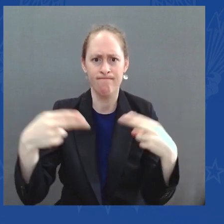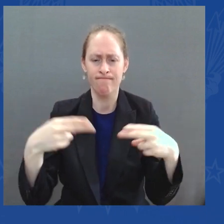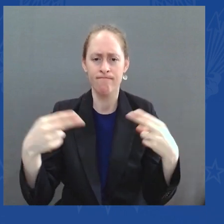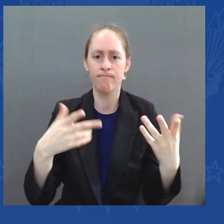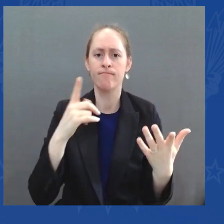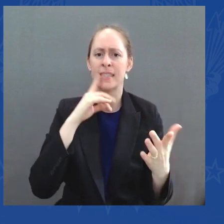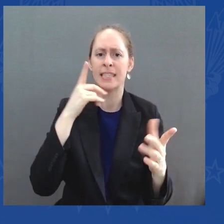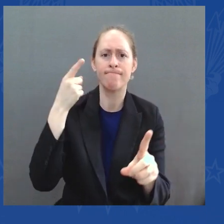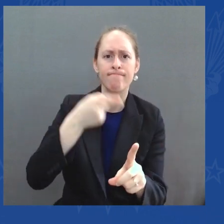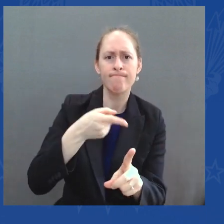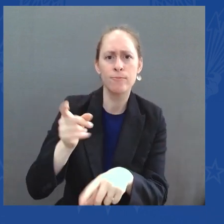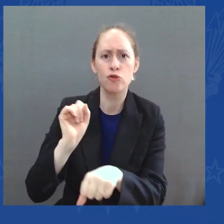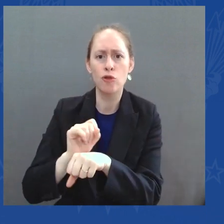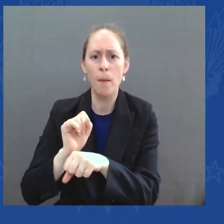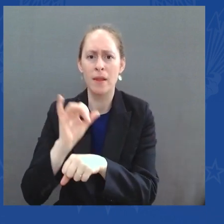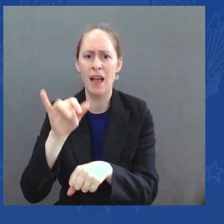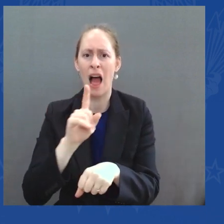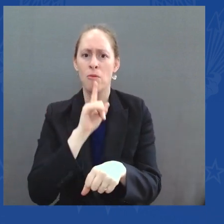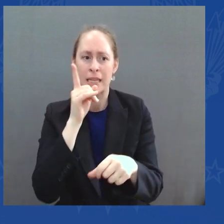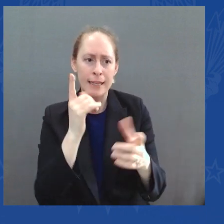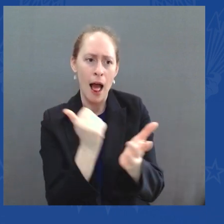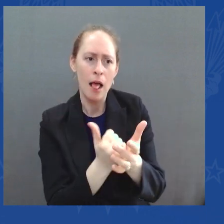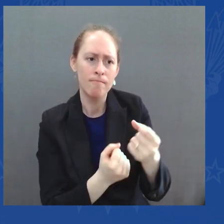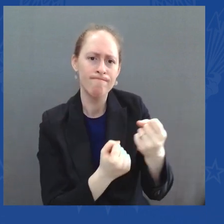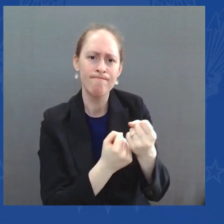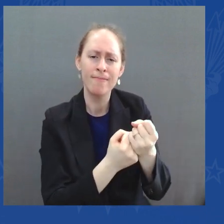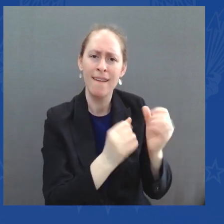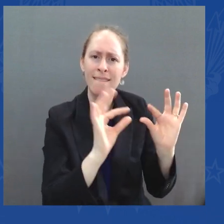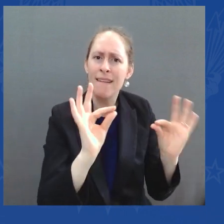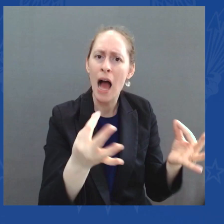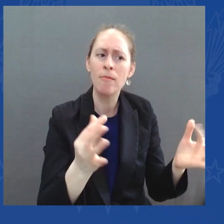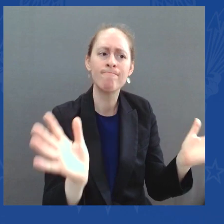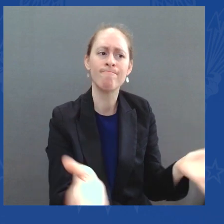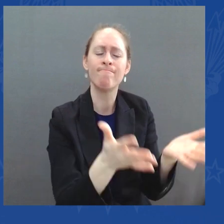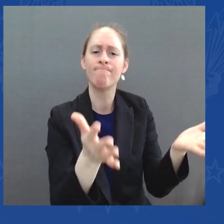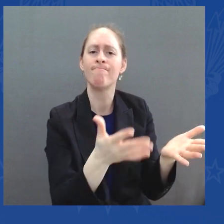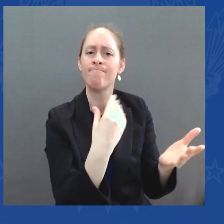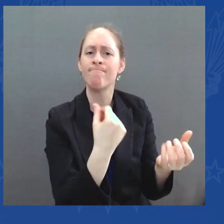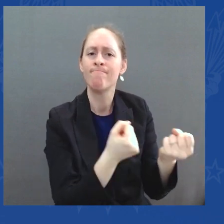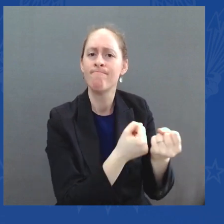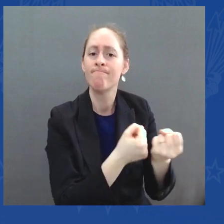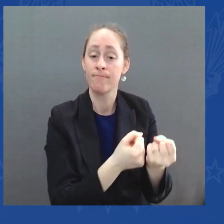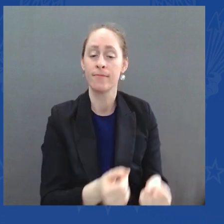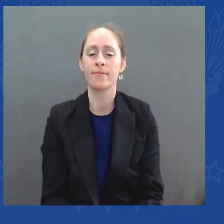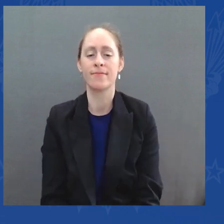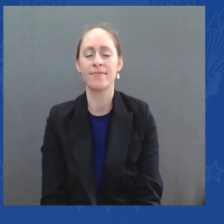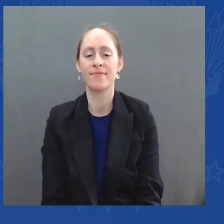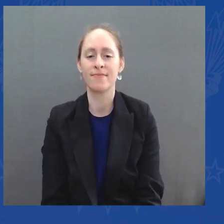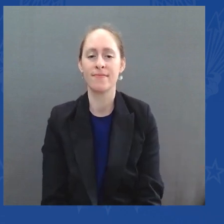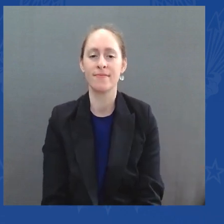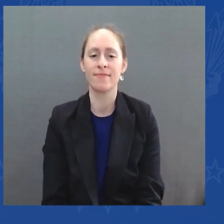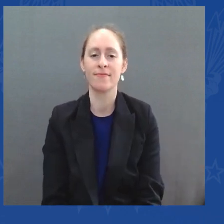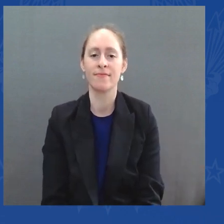That's why last December we brought together industry and labor to tackle the problem facing drivers, and we listened.